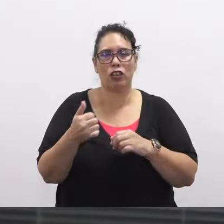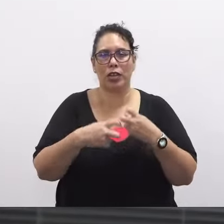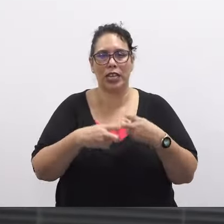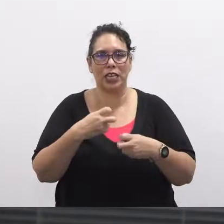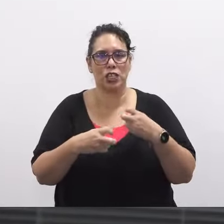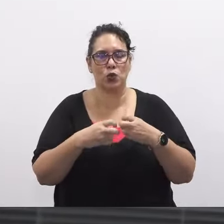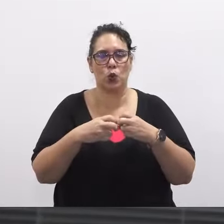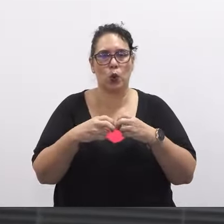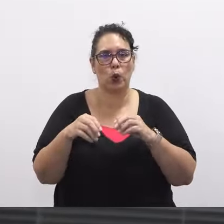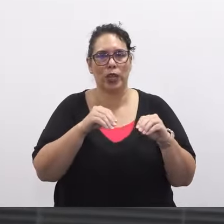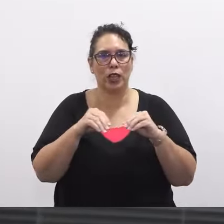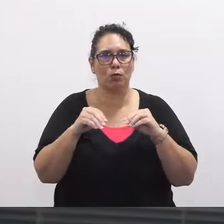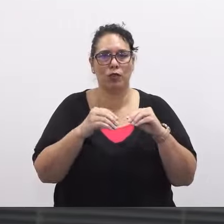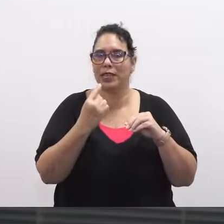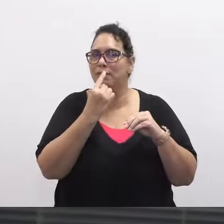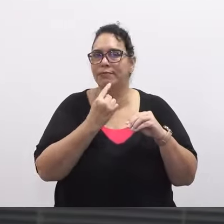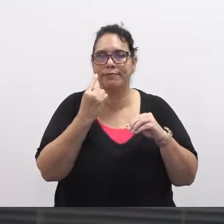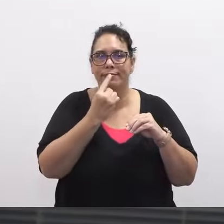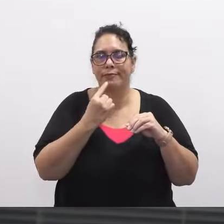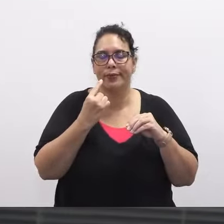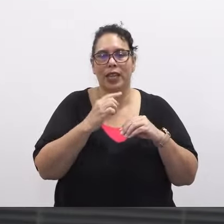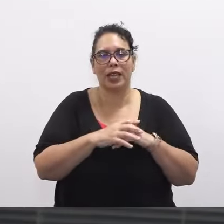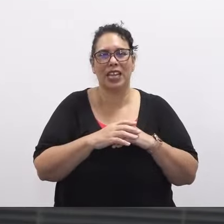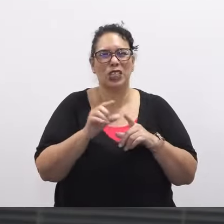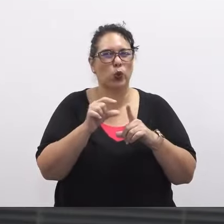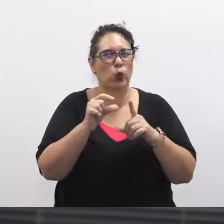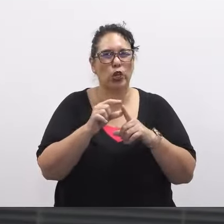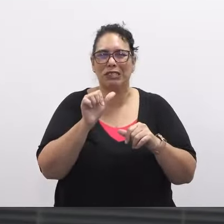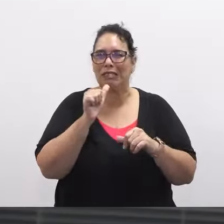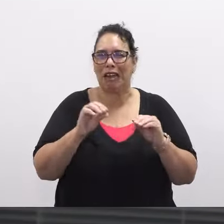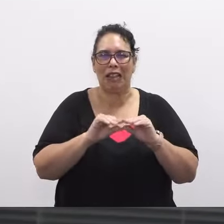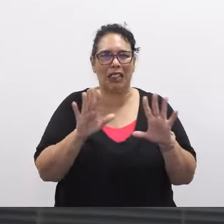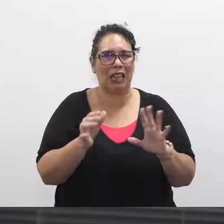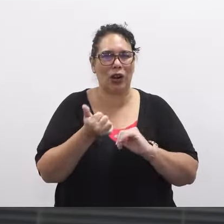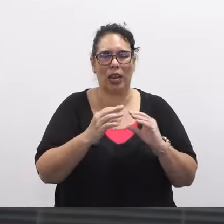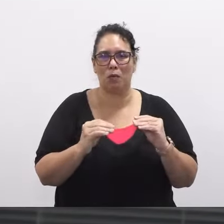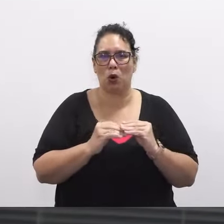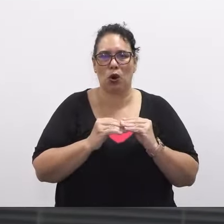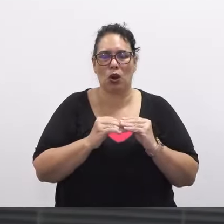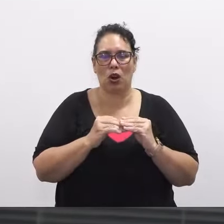His words are no longer clear. He slurs his words and highLy opens his mouth when talking.